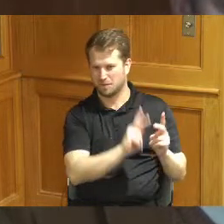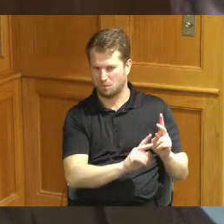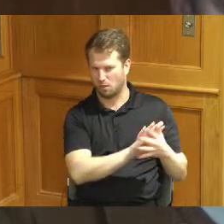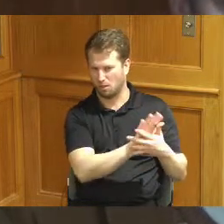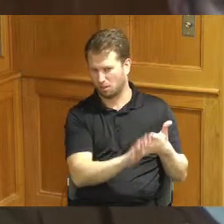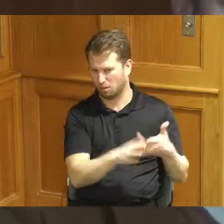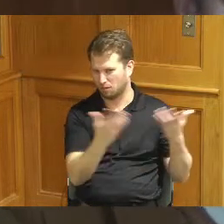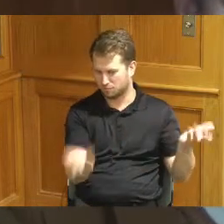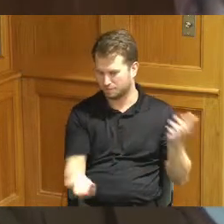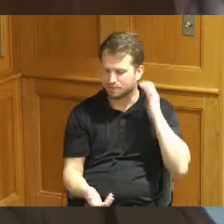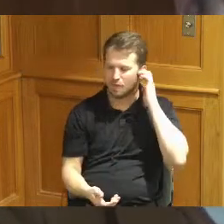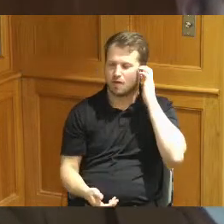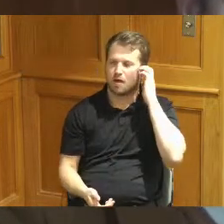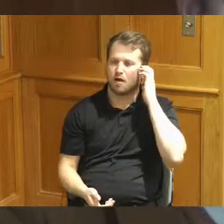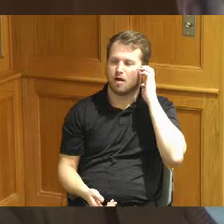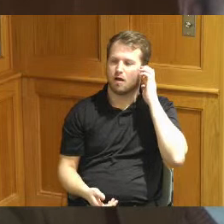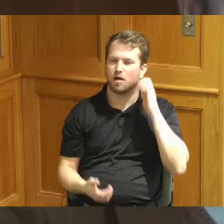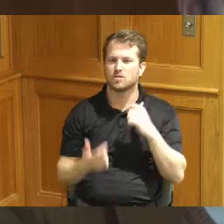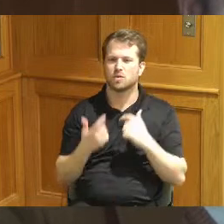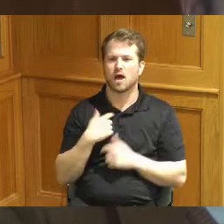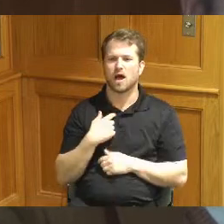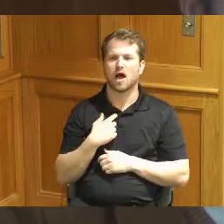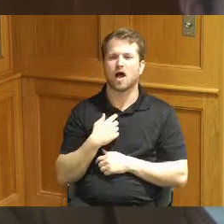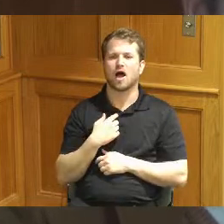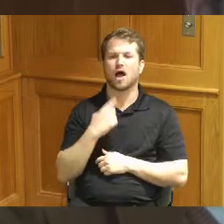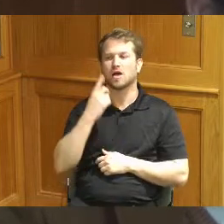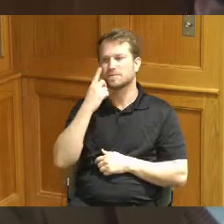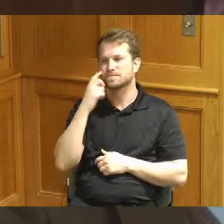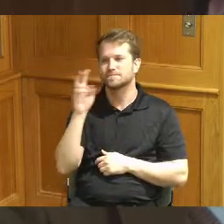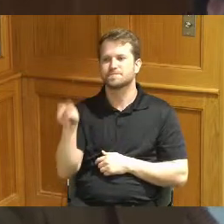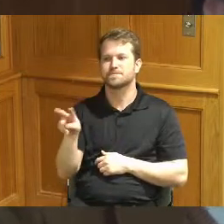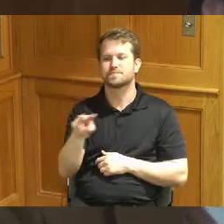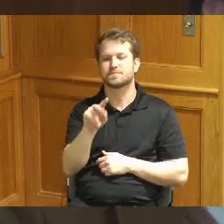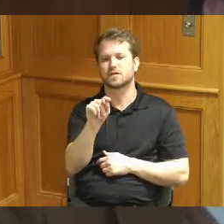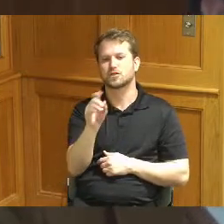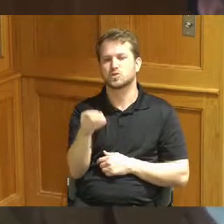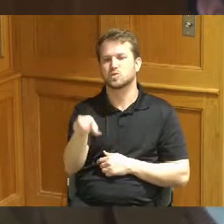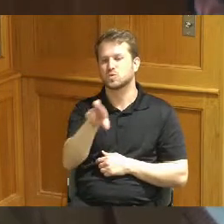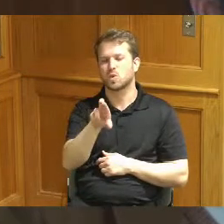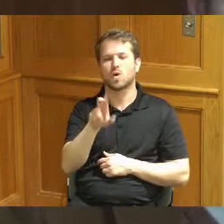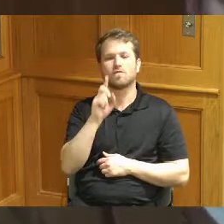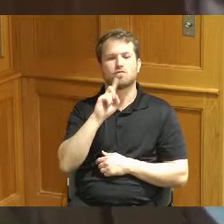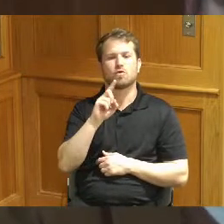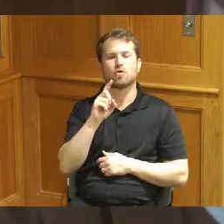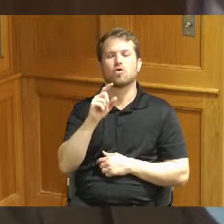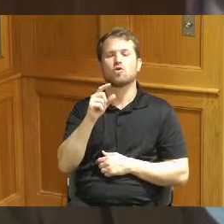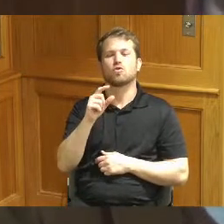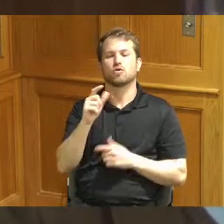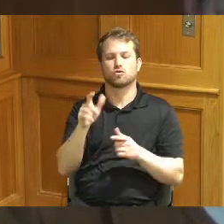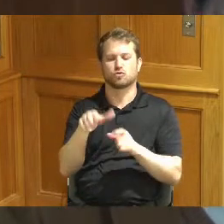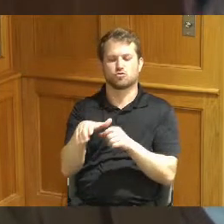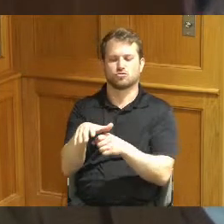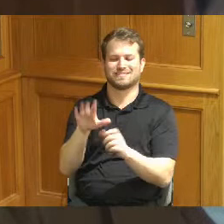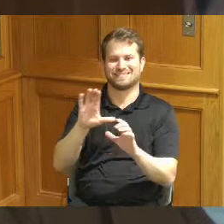as I've done some tours with Greater Cincinnati behavioral and and walked around with them to